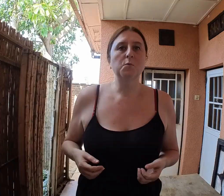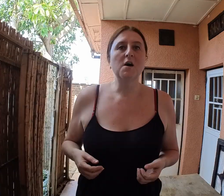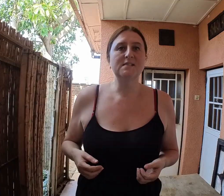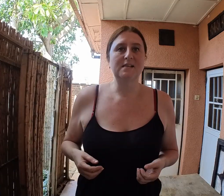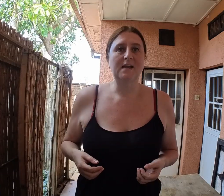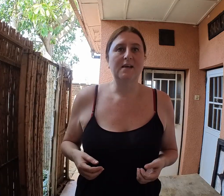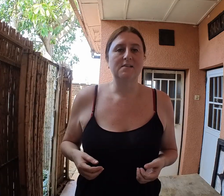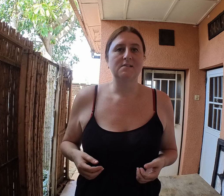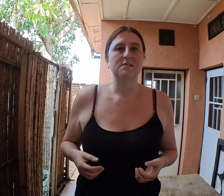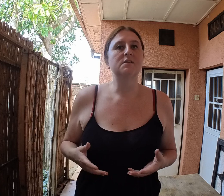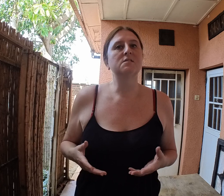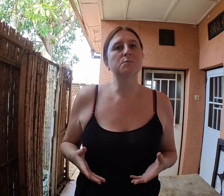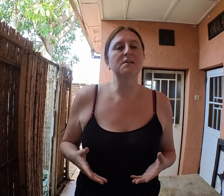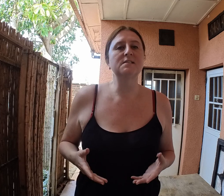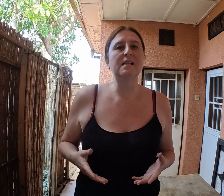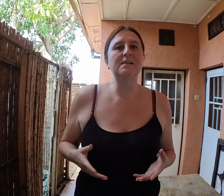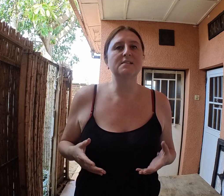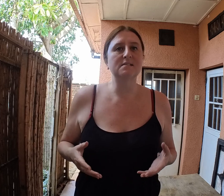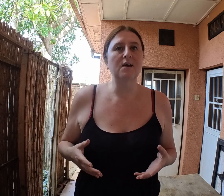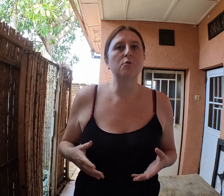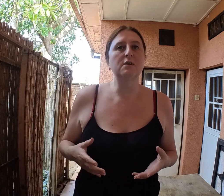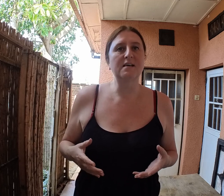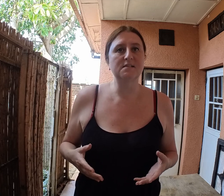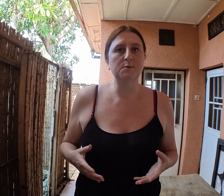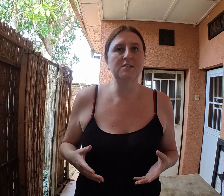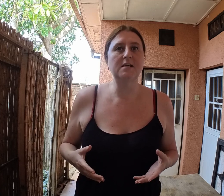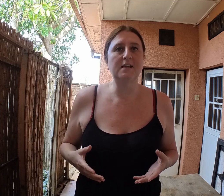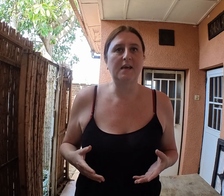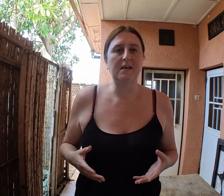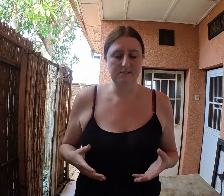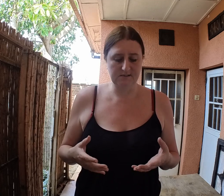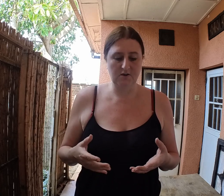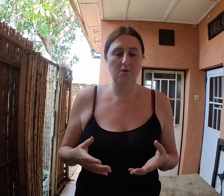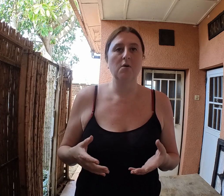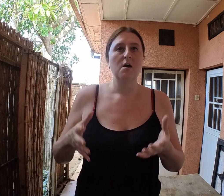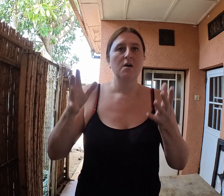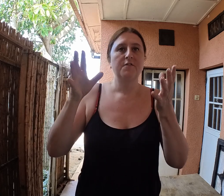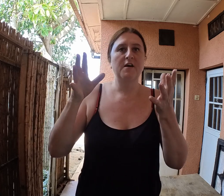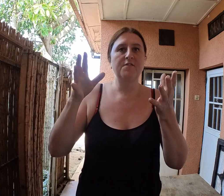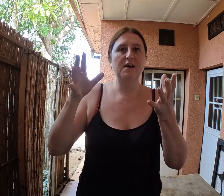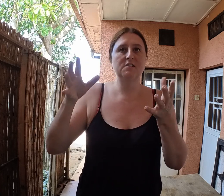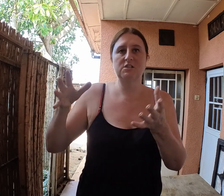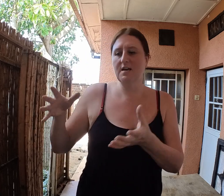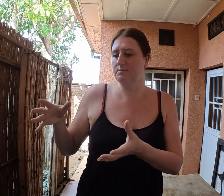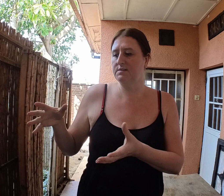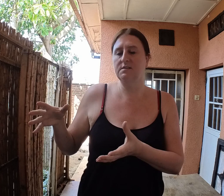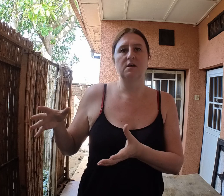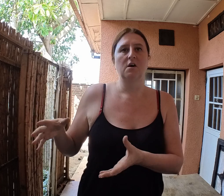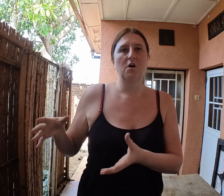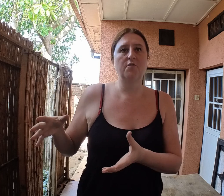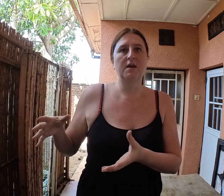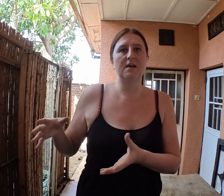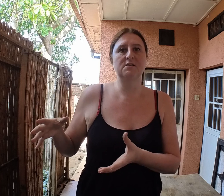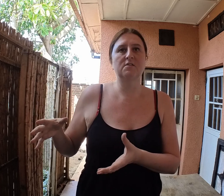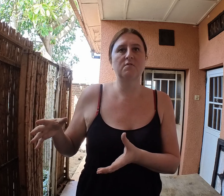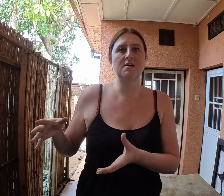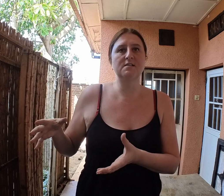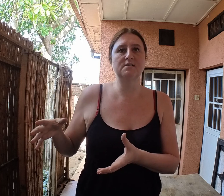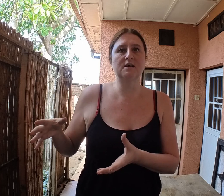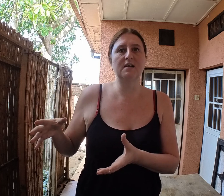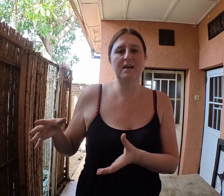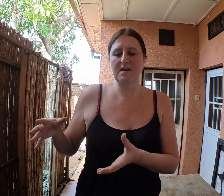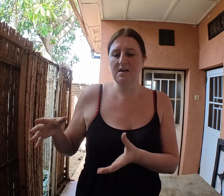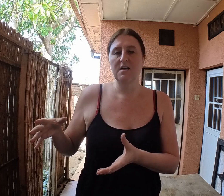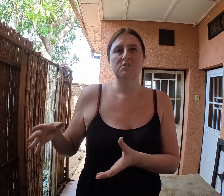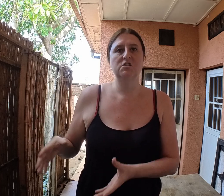Swaziland. So, Swaziland is now called Eswatini. So, 5 handshapes over here to the right slightly.